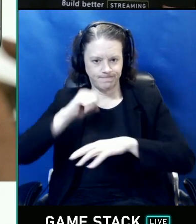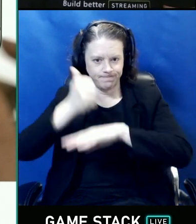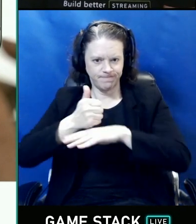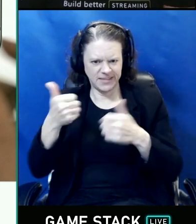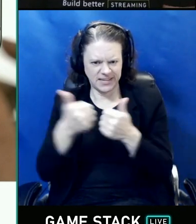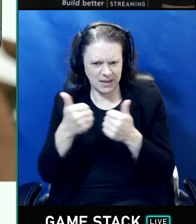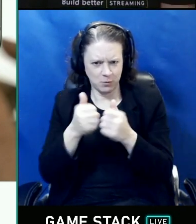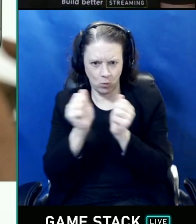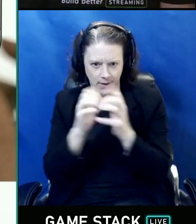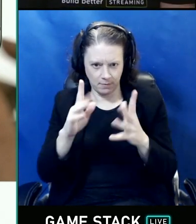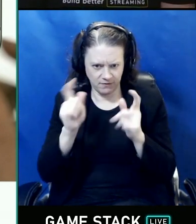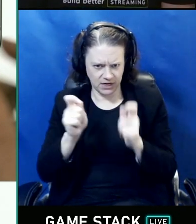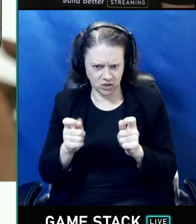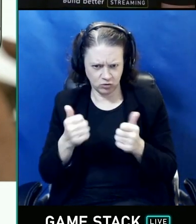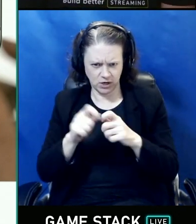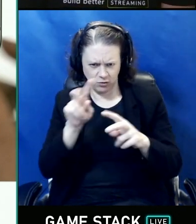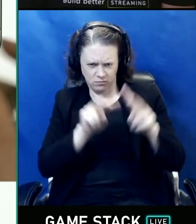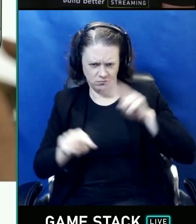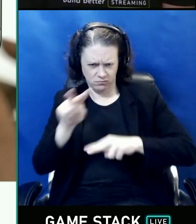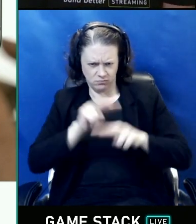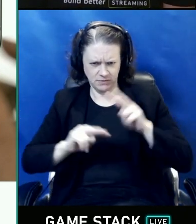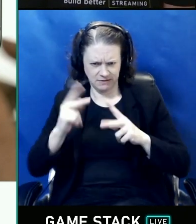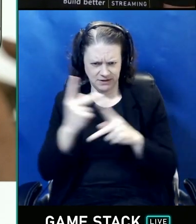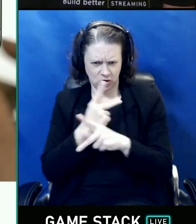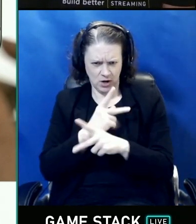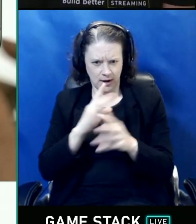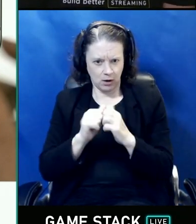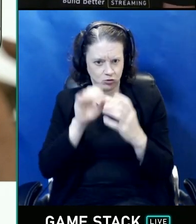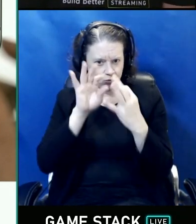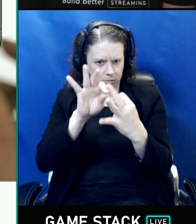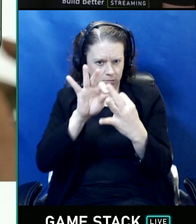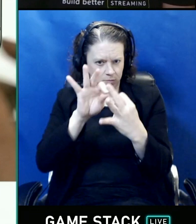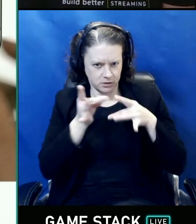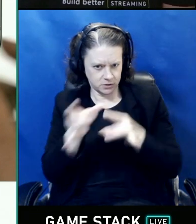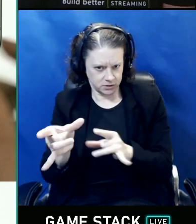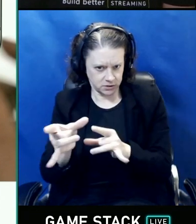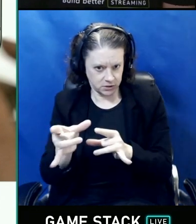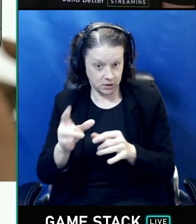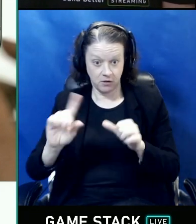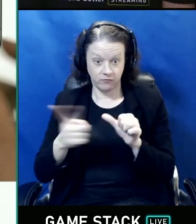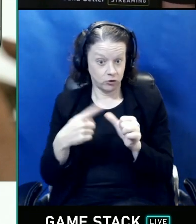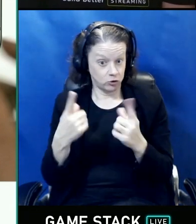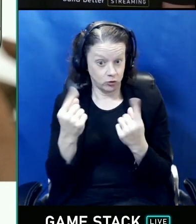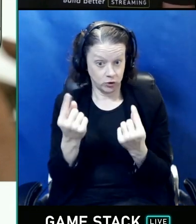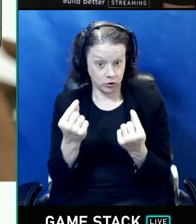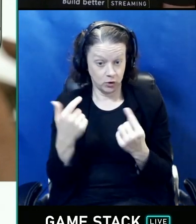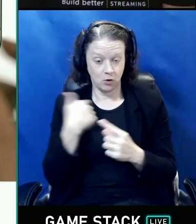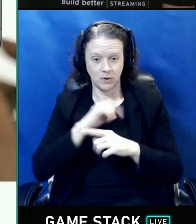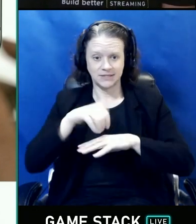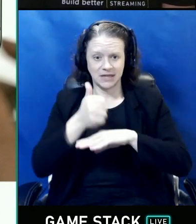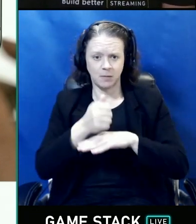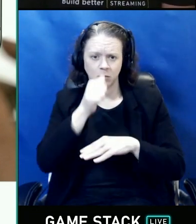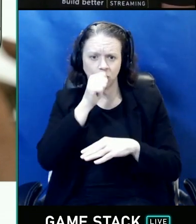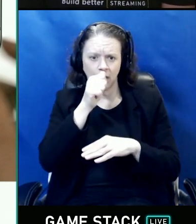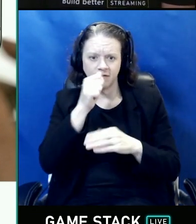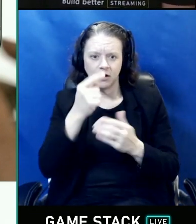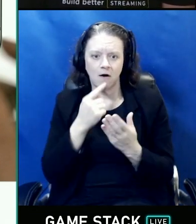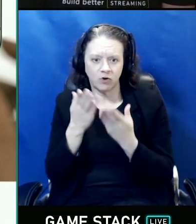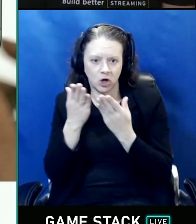they might want to optimize. So to do that, the first thing we did was set up a private offering. And what that does is